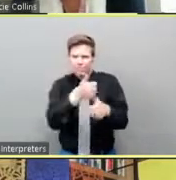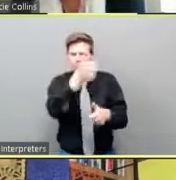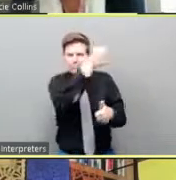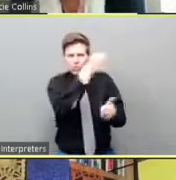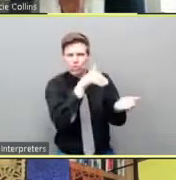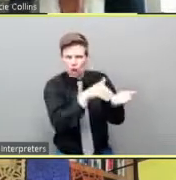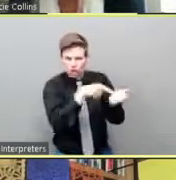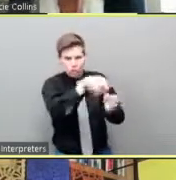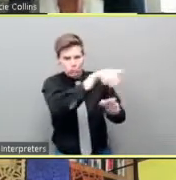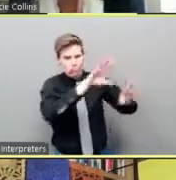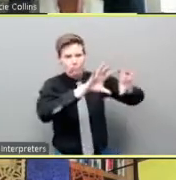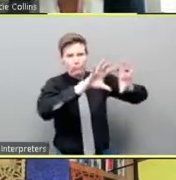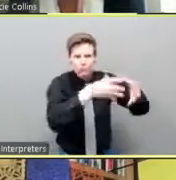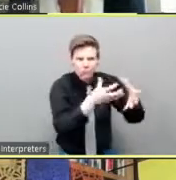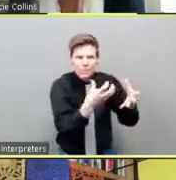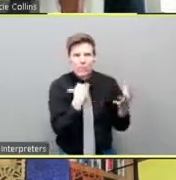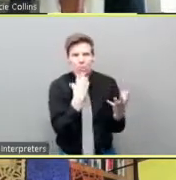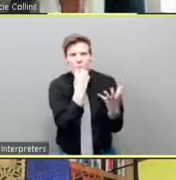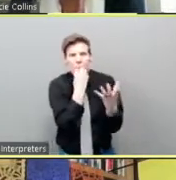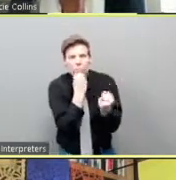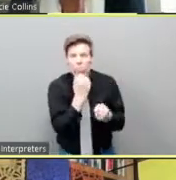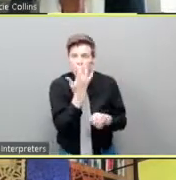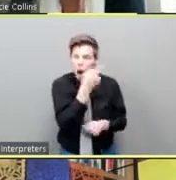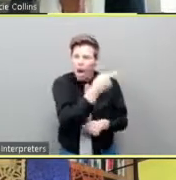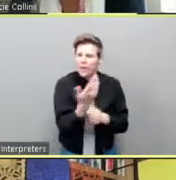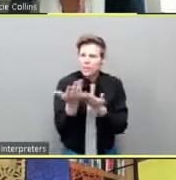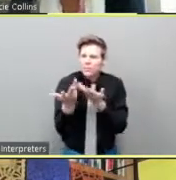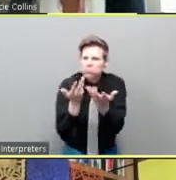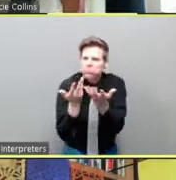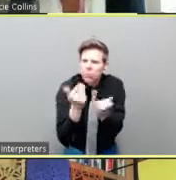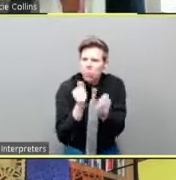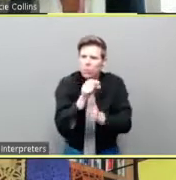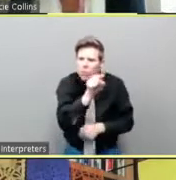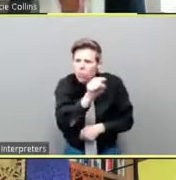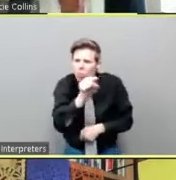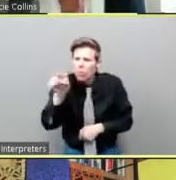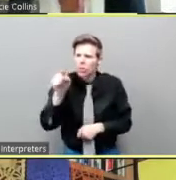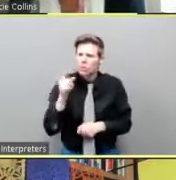conversations with patients about the value of the vaccine. And so as our key